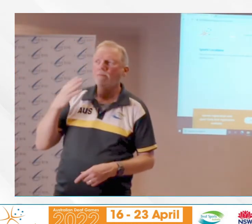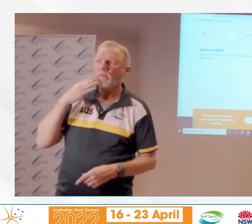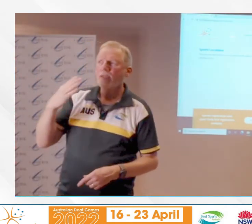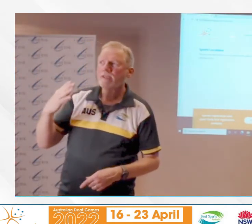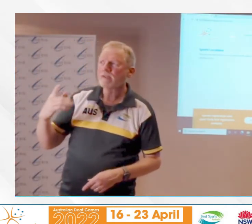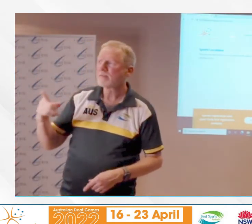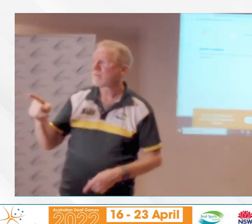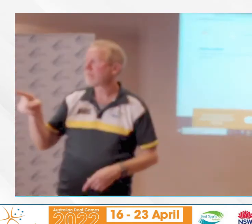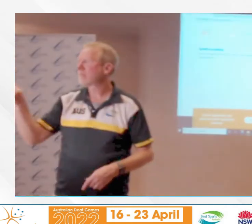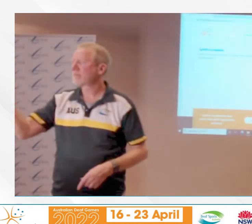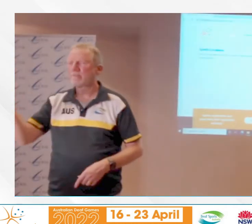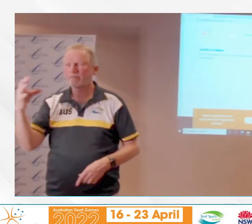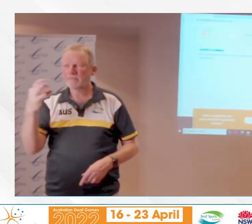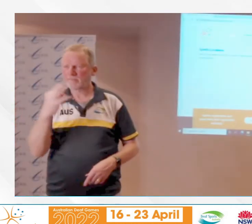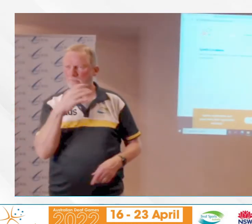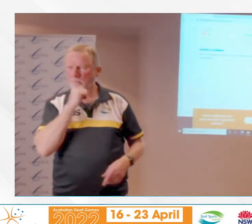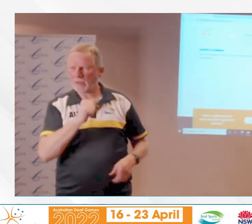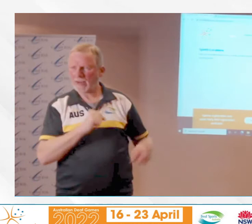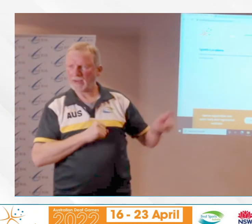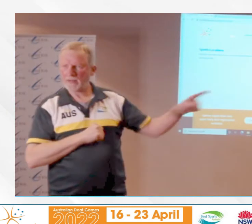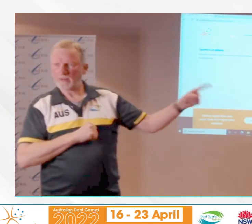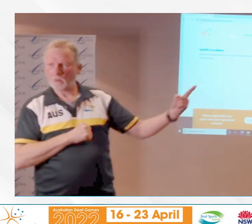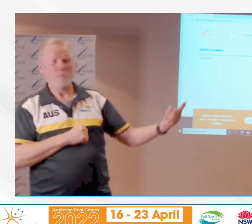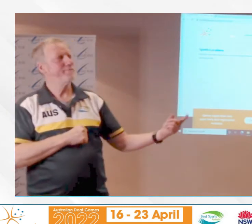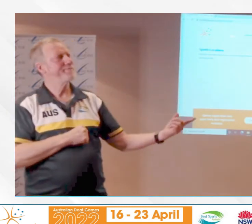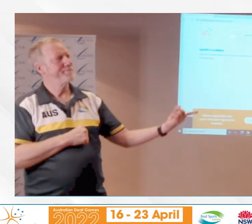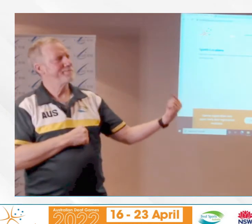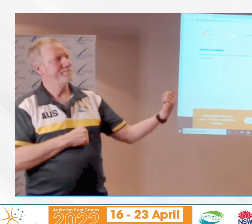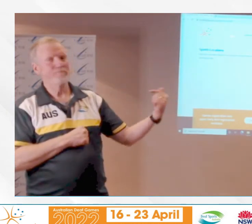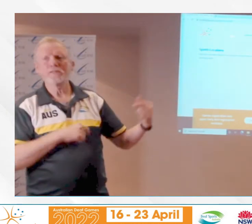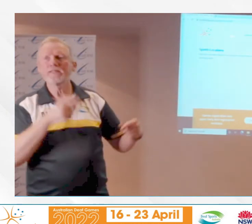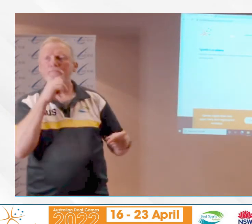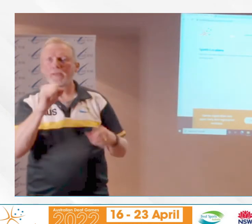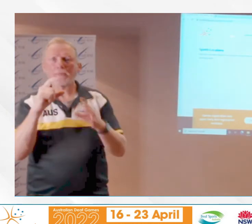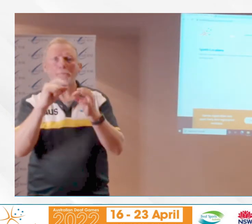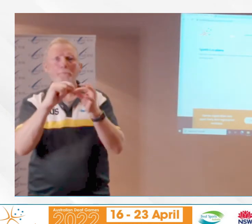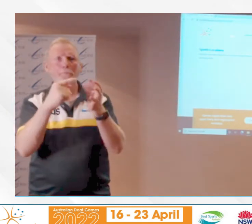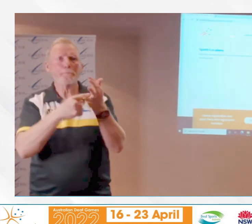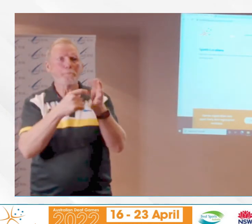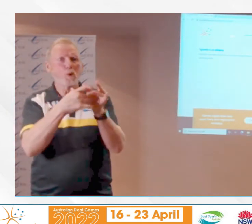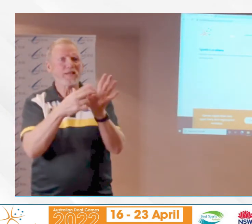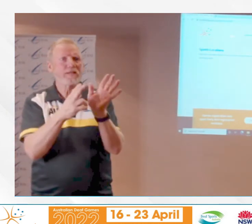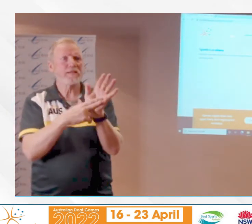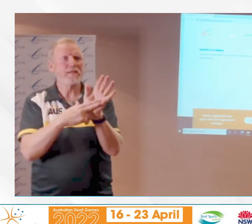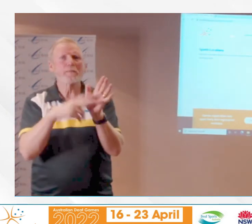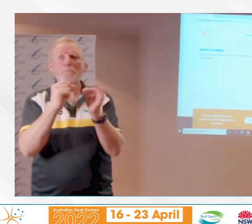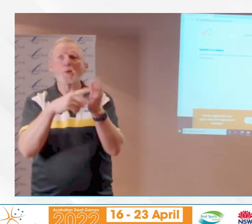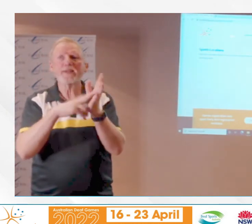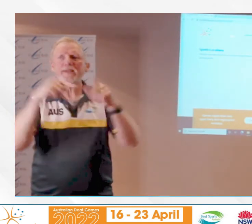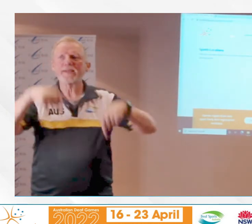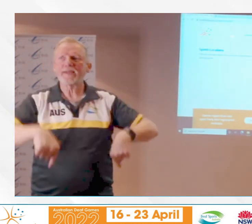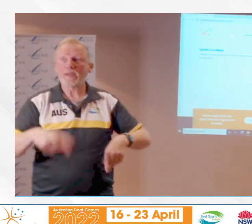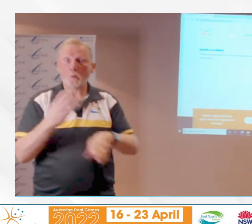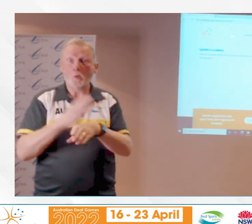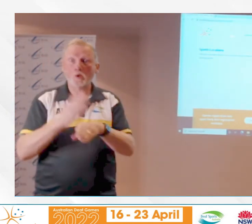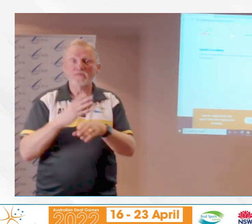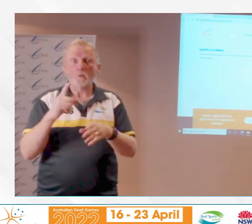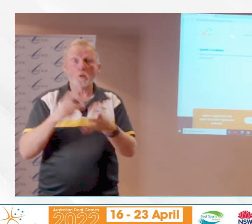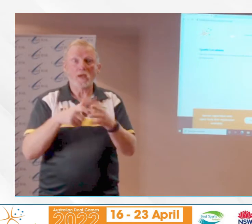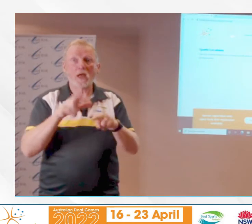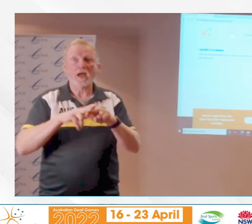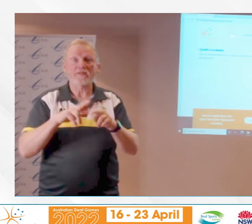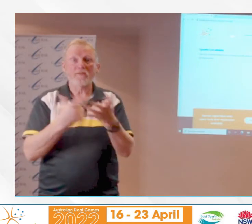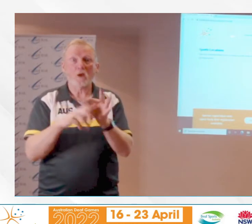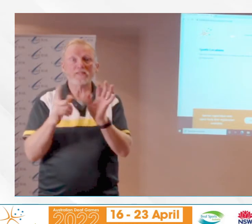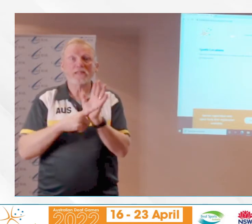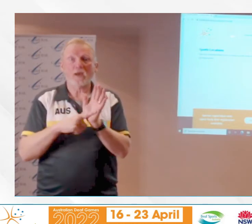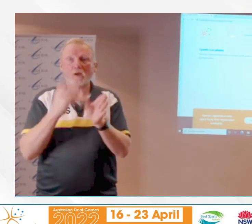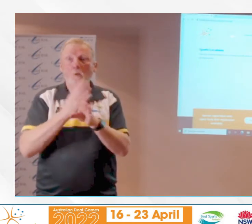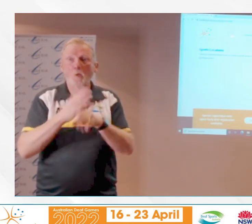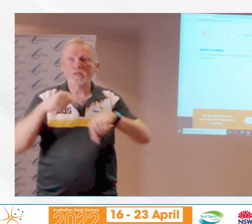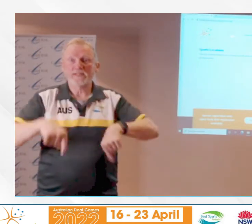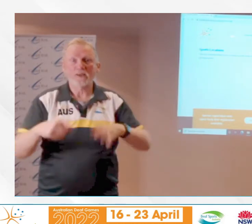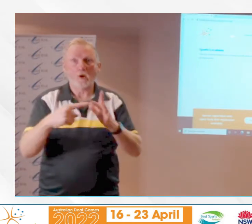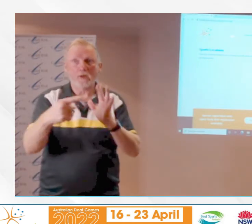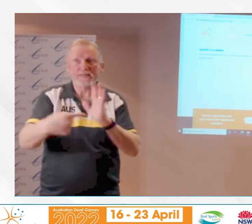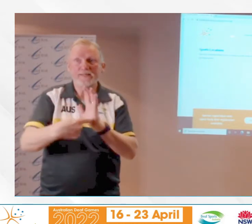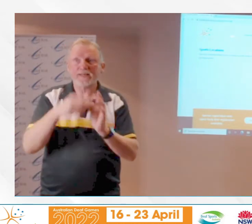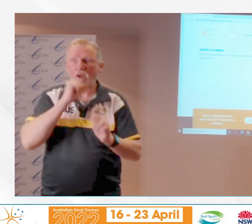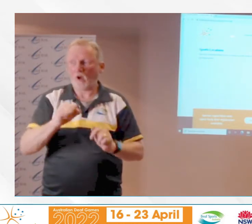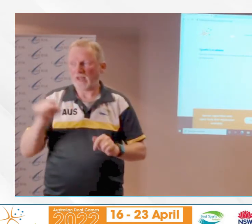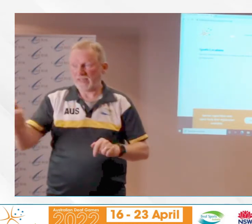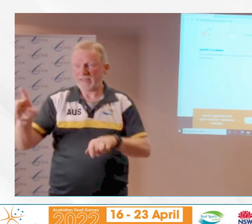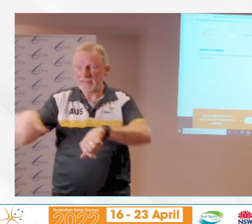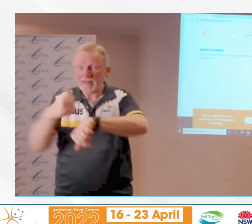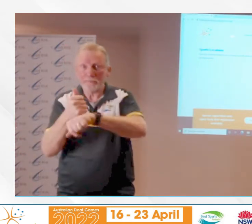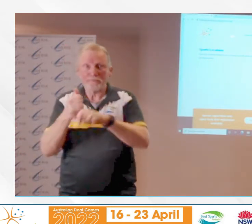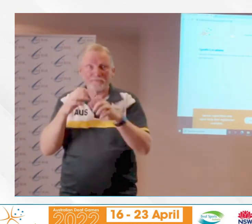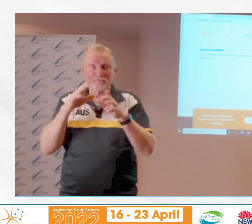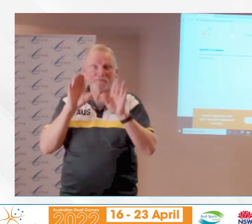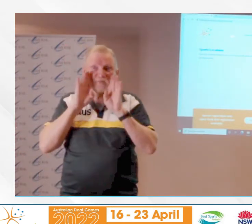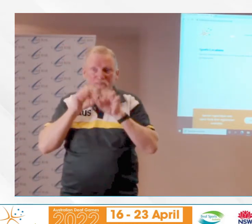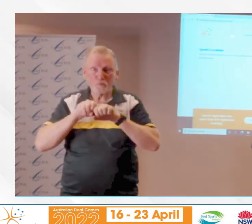all you thank you okay um did you want to come up here so um we've got one of the weapons here and